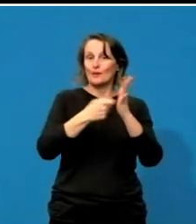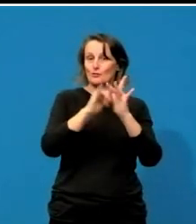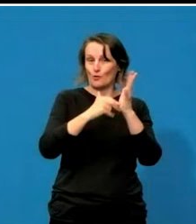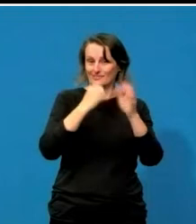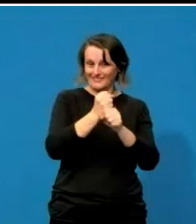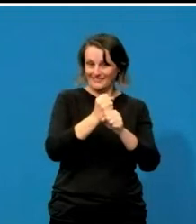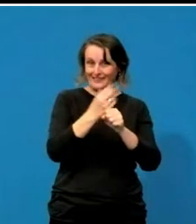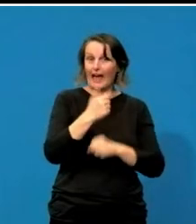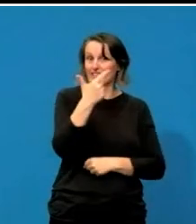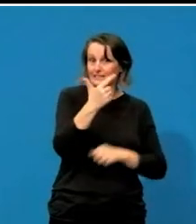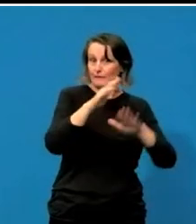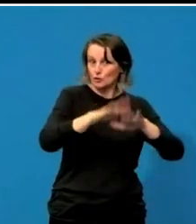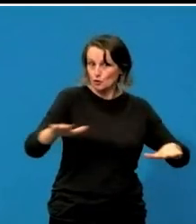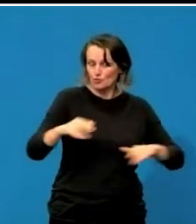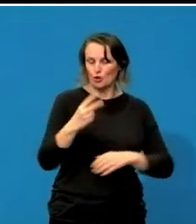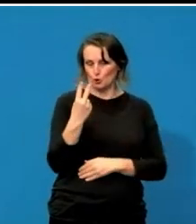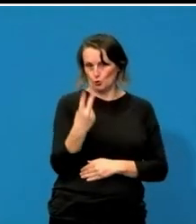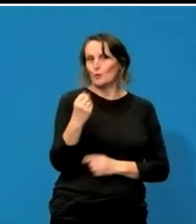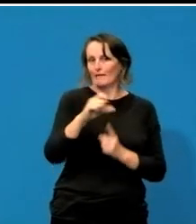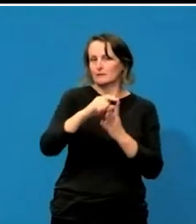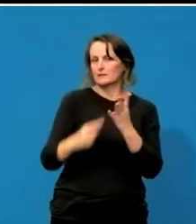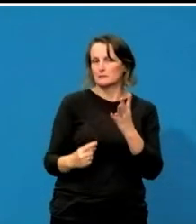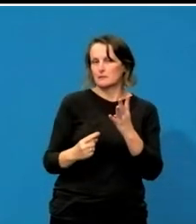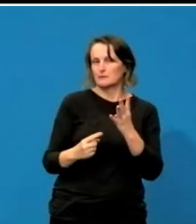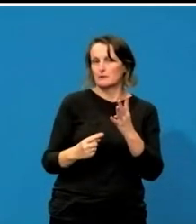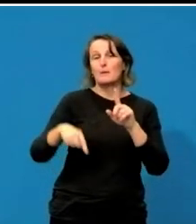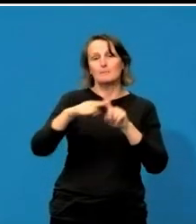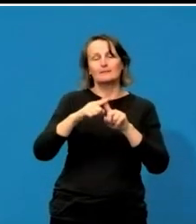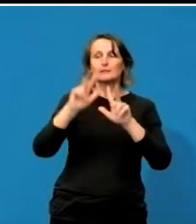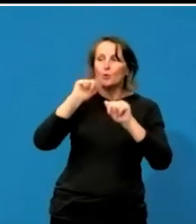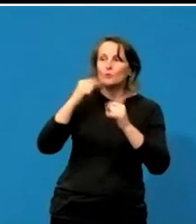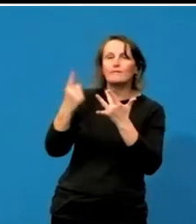From time to time, he also cares for adult family members with disability.